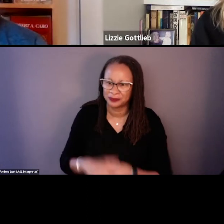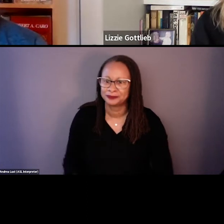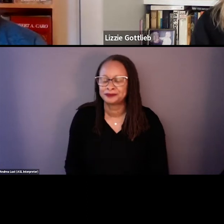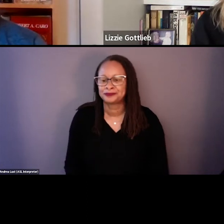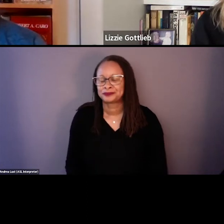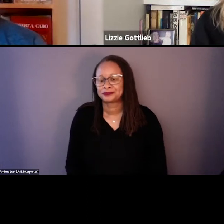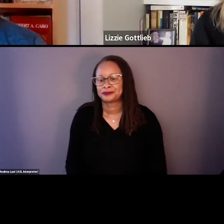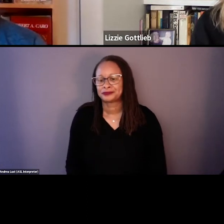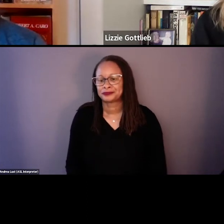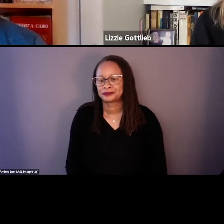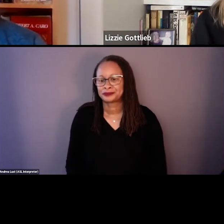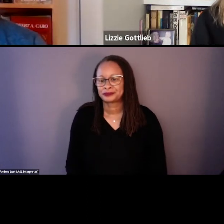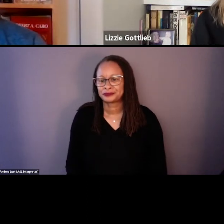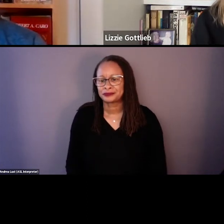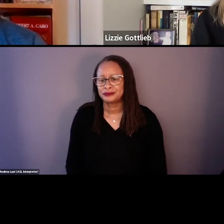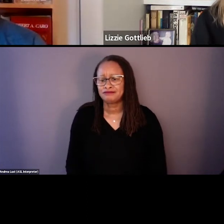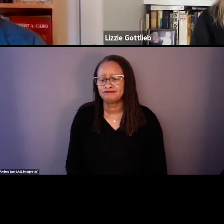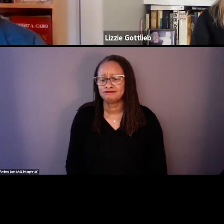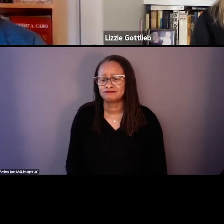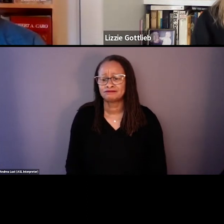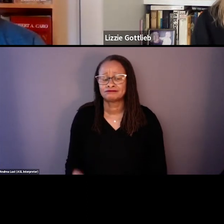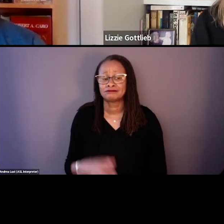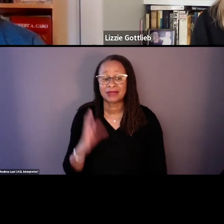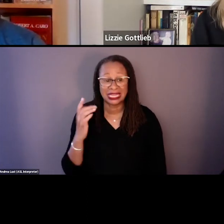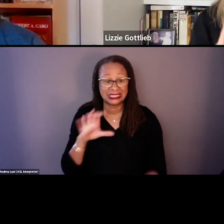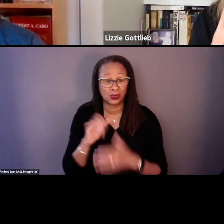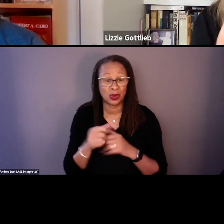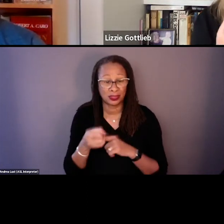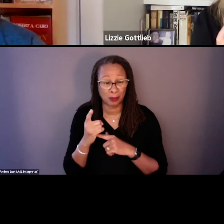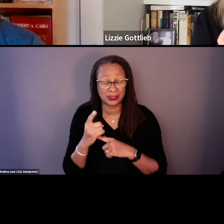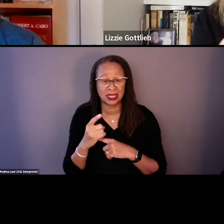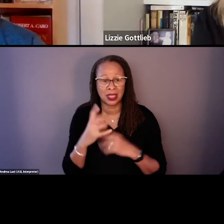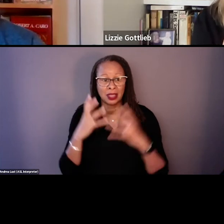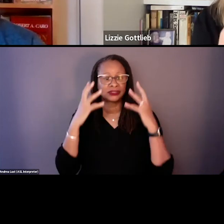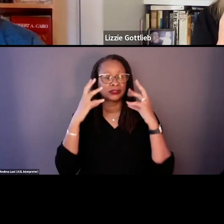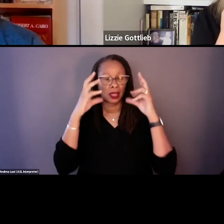to finish the film." Oh, nice. And he said, he did one of those moments that you mentioned in the film